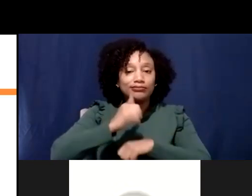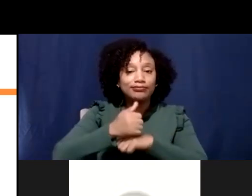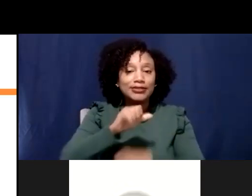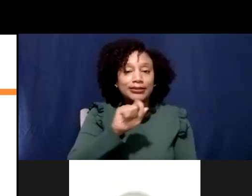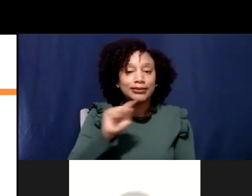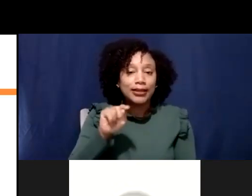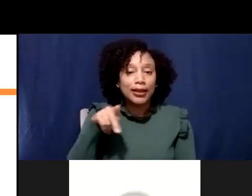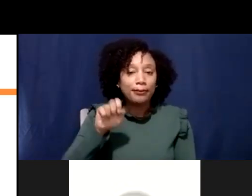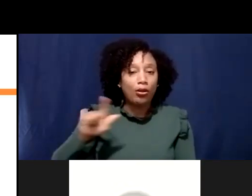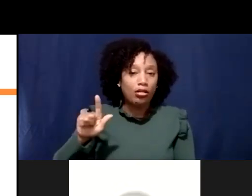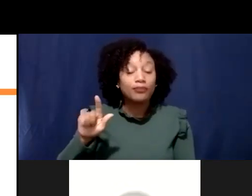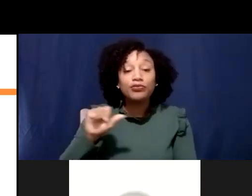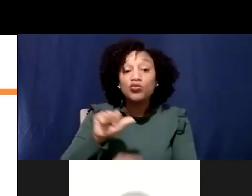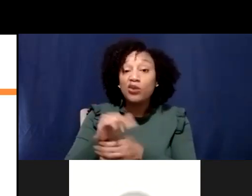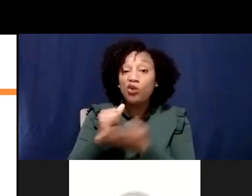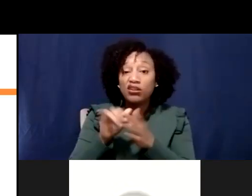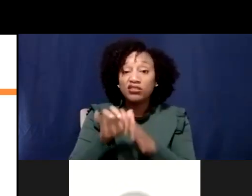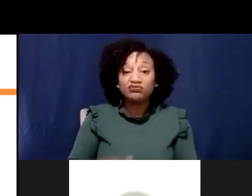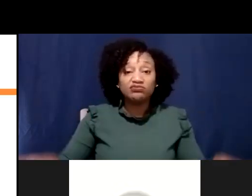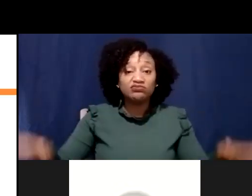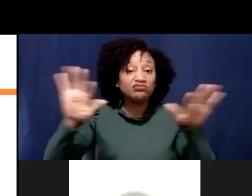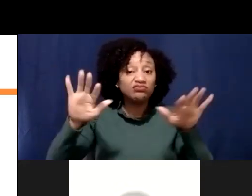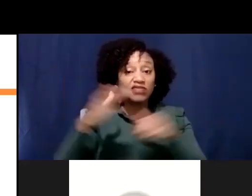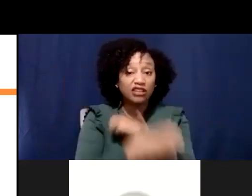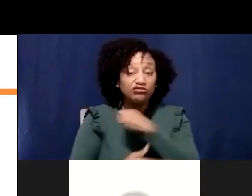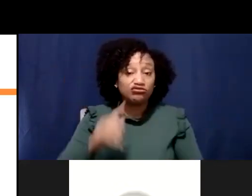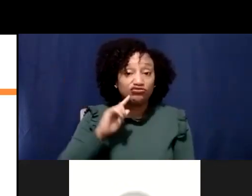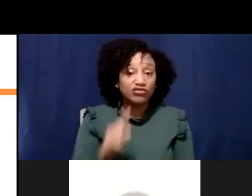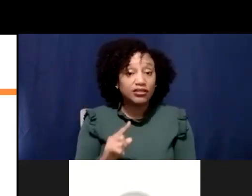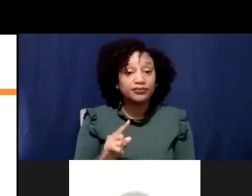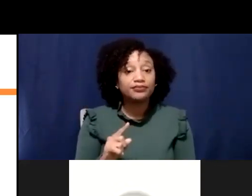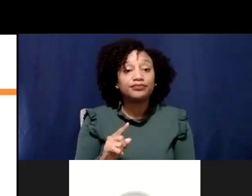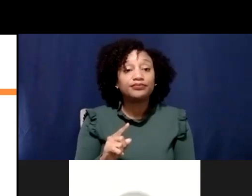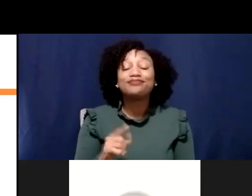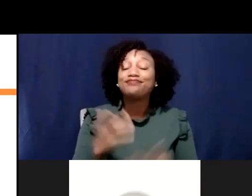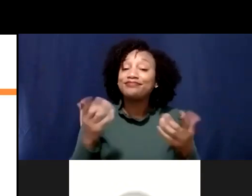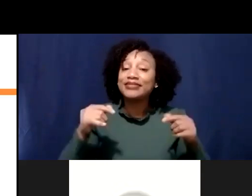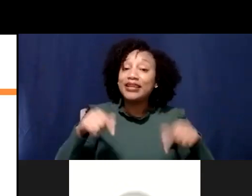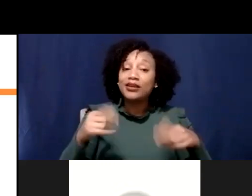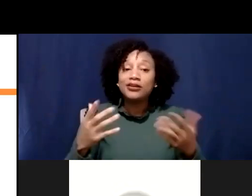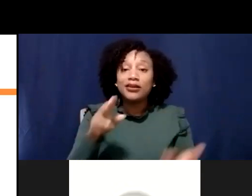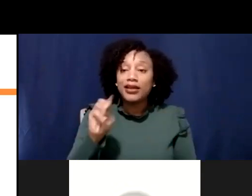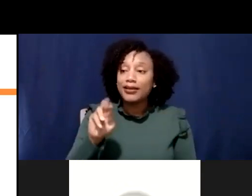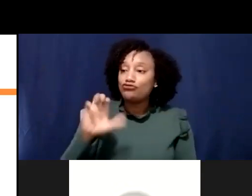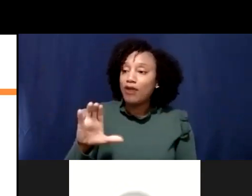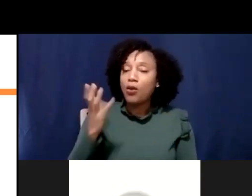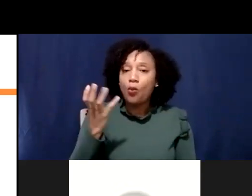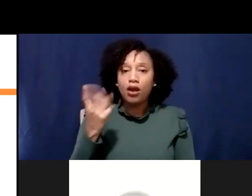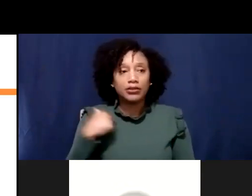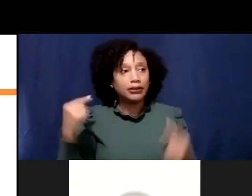though we work with artists all over the country. MRAC asked Springboard here to make sure you're considering the broader tax implications